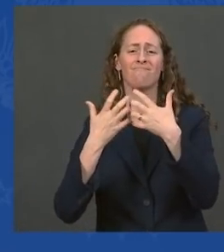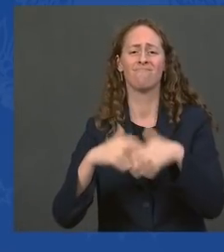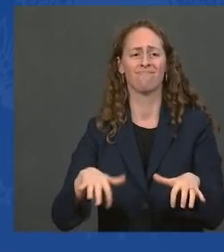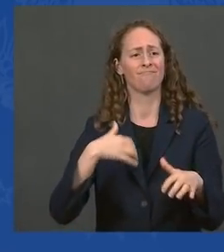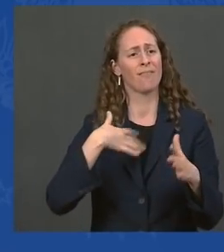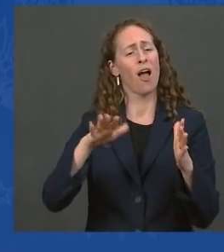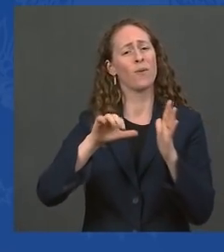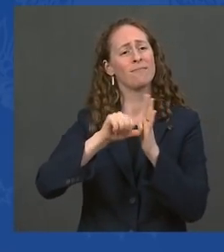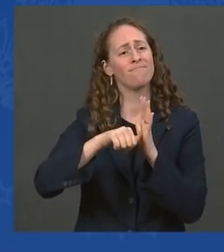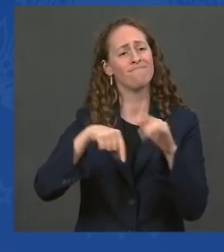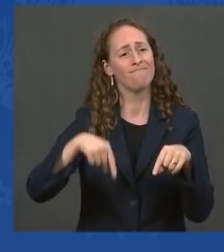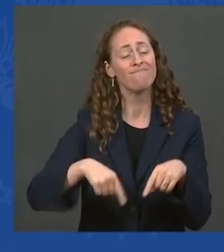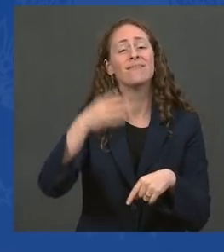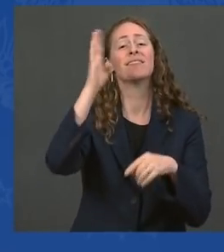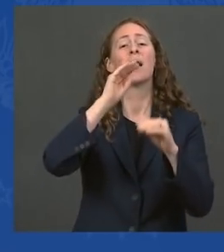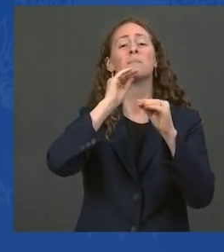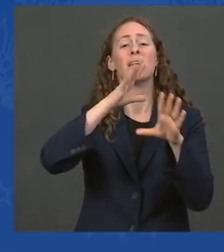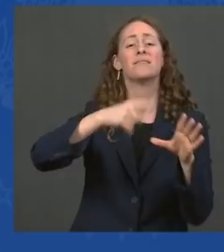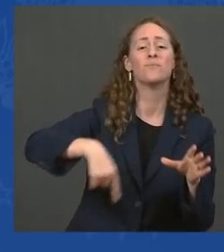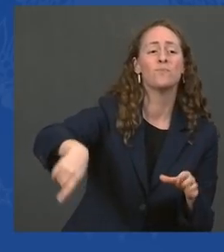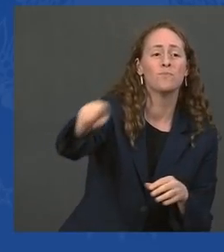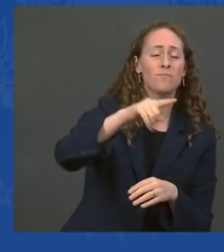and may God protect our troops. Thank you very much.